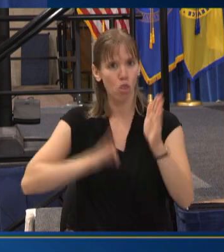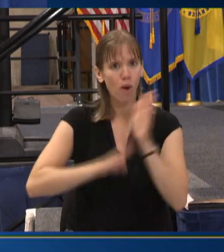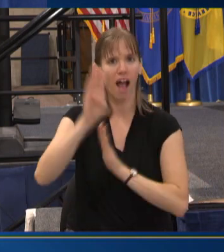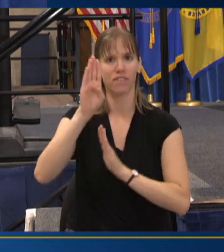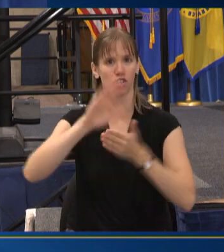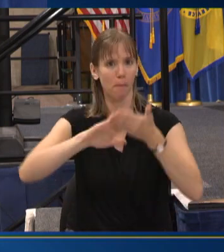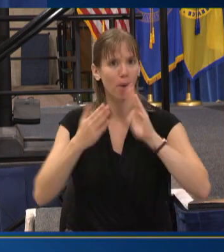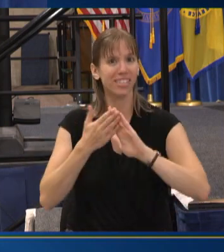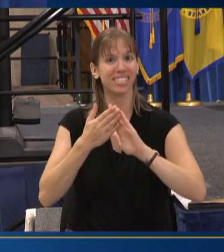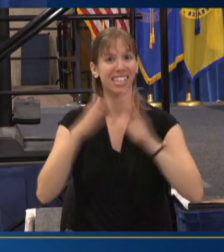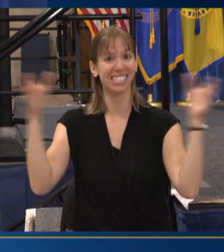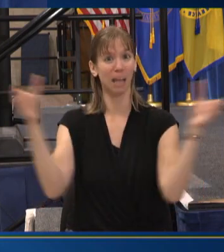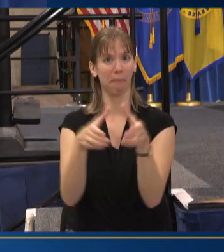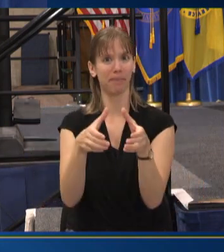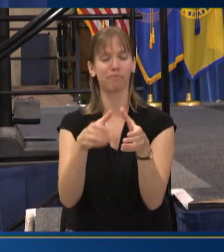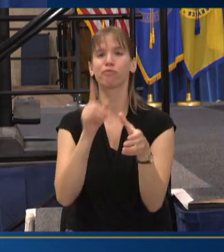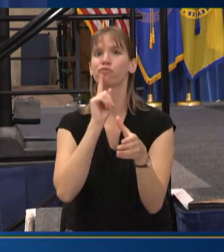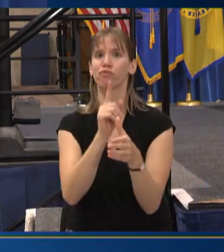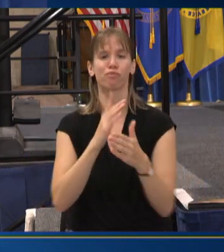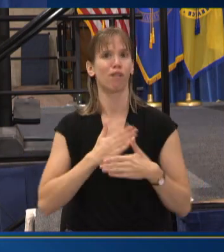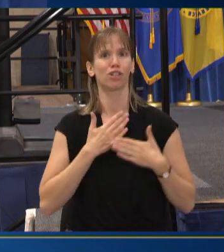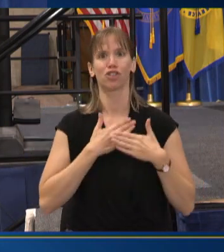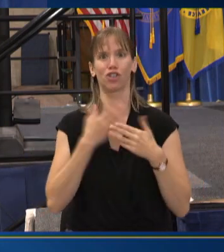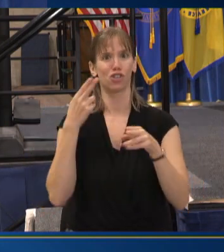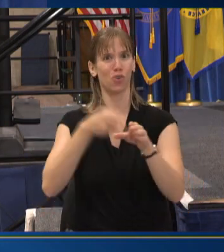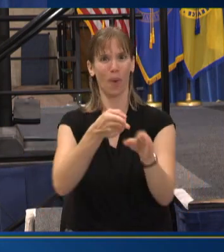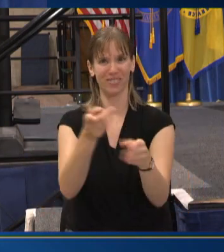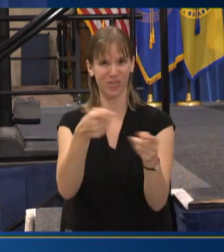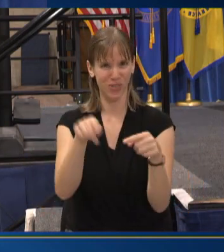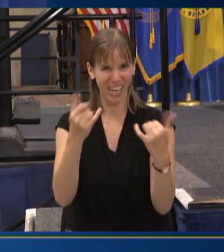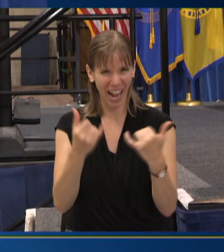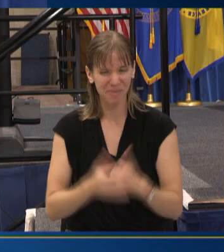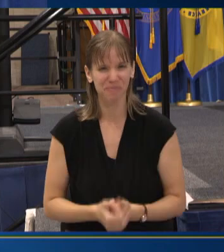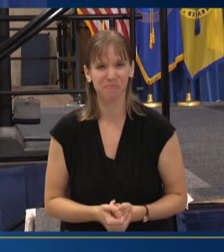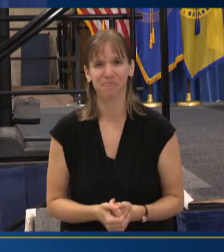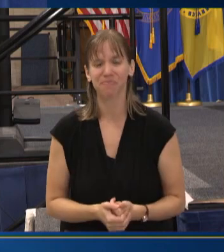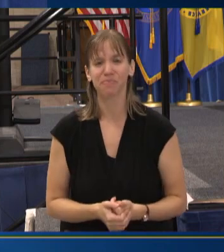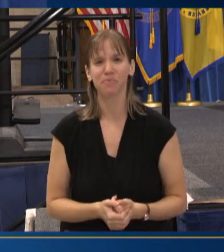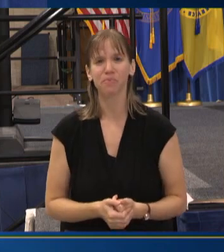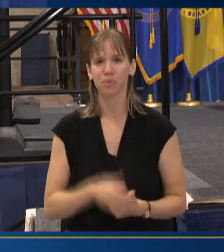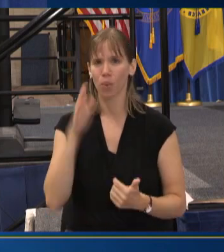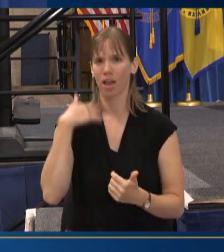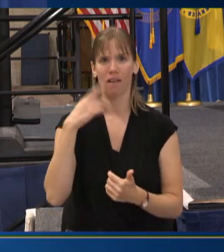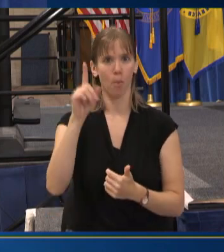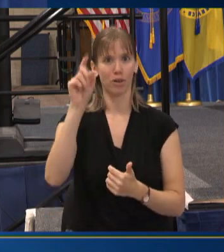And it's a real pleasure to join you today. We have hundreds of participants online.